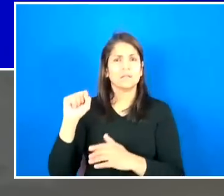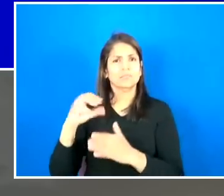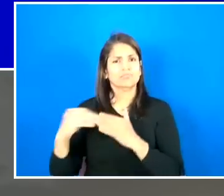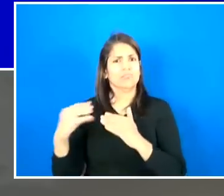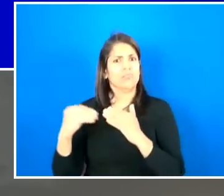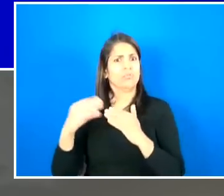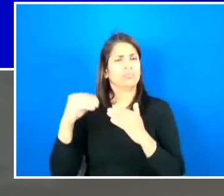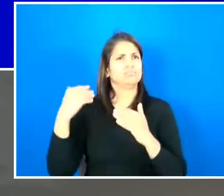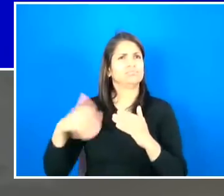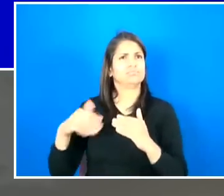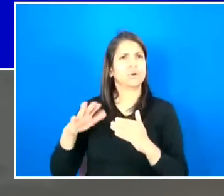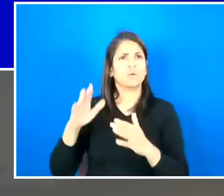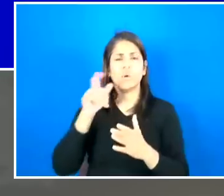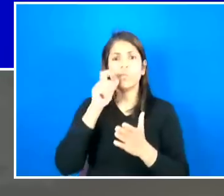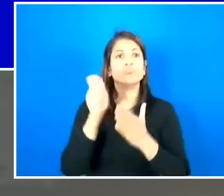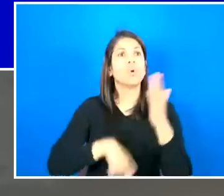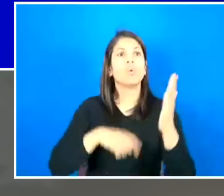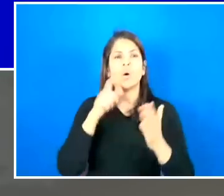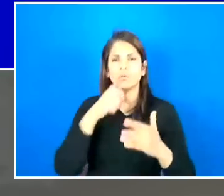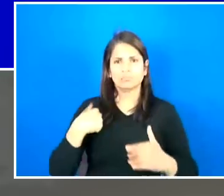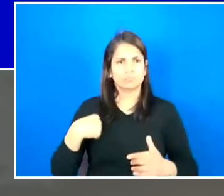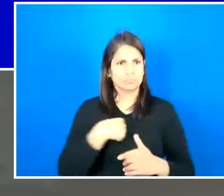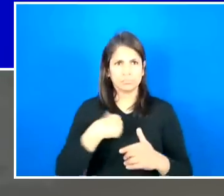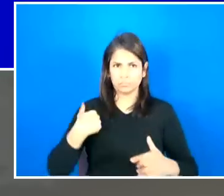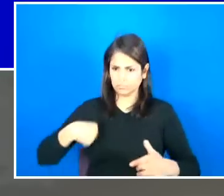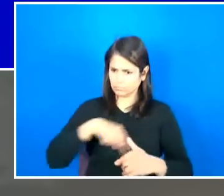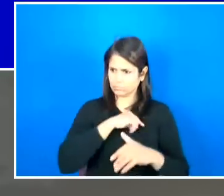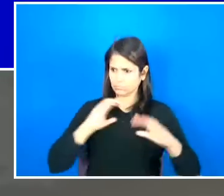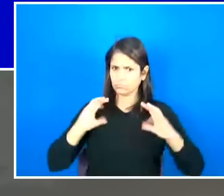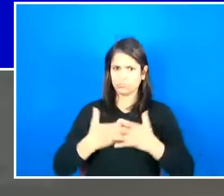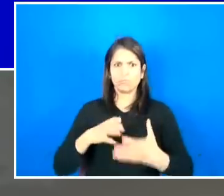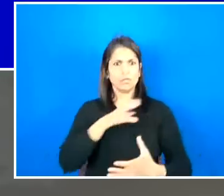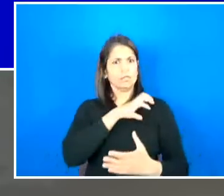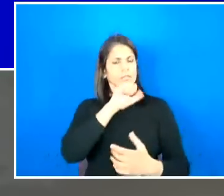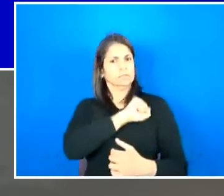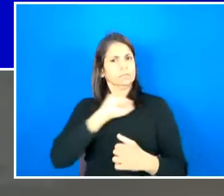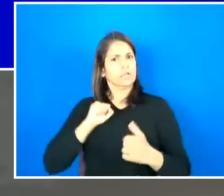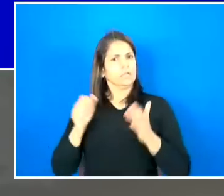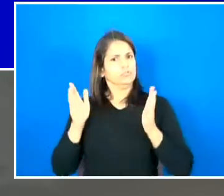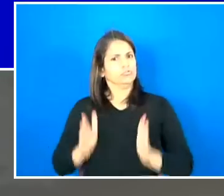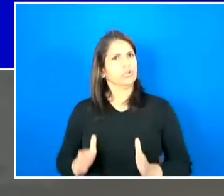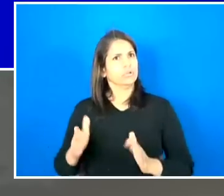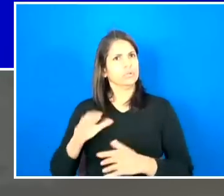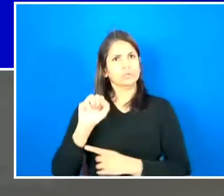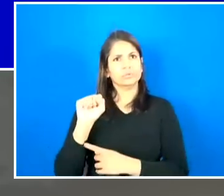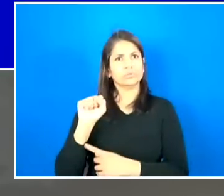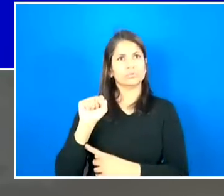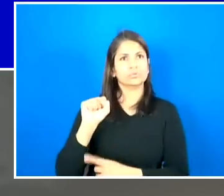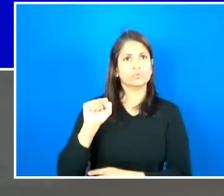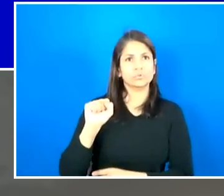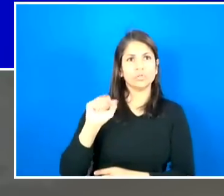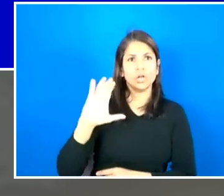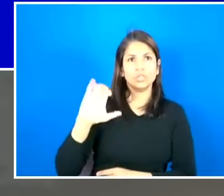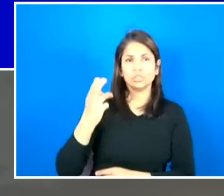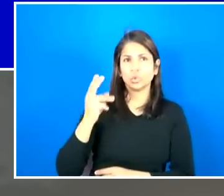SENATOR CHUCK SCHUMERHO W LED THE WAY AND FOUGHT AND THEN THE HOUSE SIDE, THE CHAIR OF THE SMALL BINUSESS